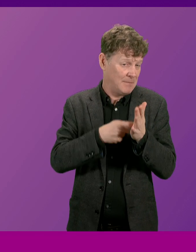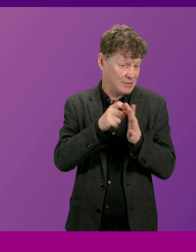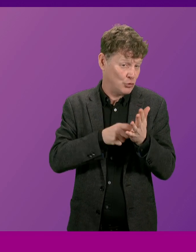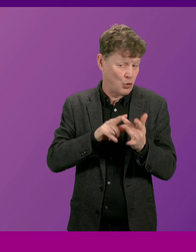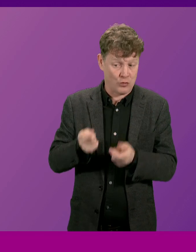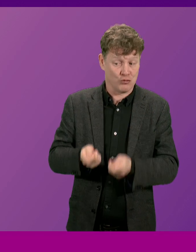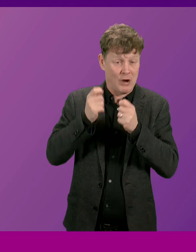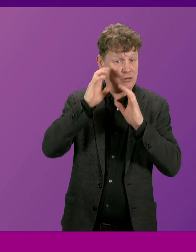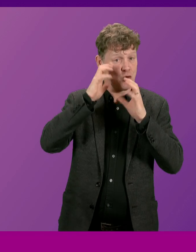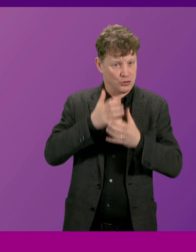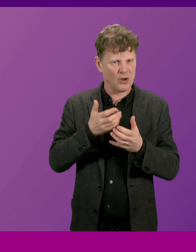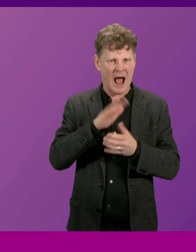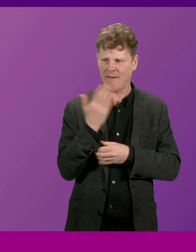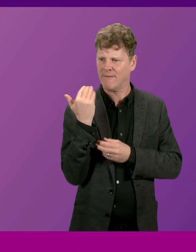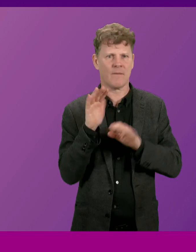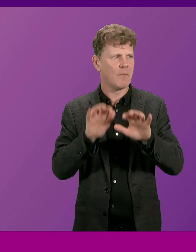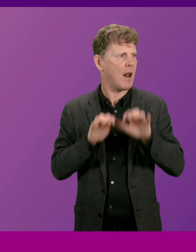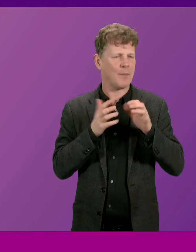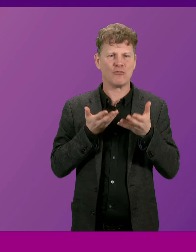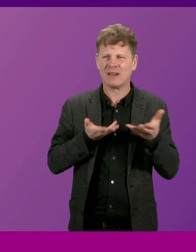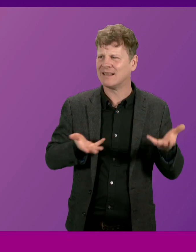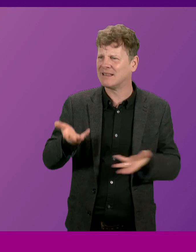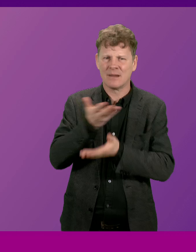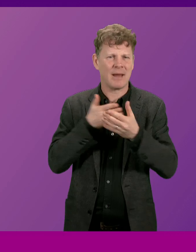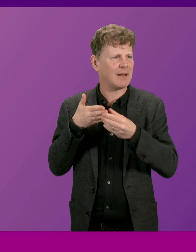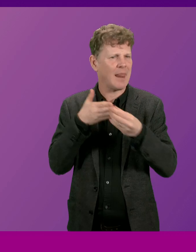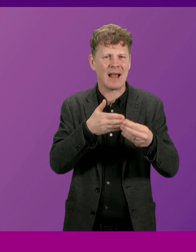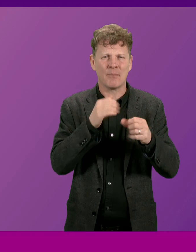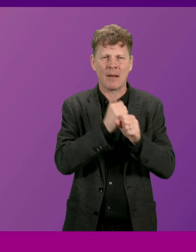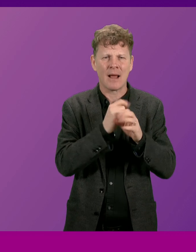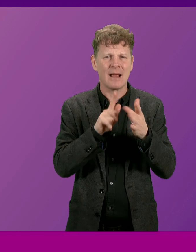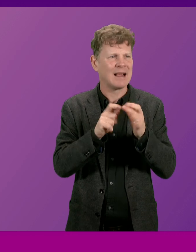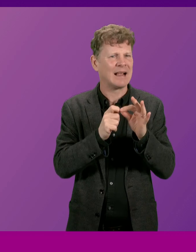was a parliamentary debate on the subject the other day, led by Kenneth Gibson. That